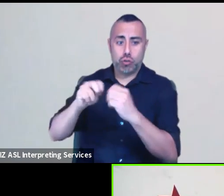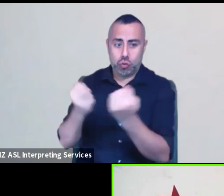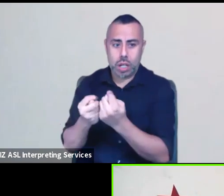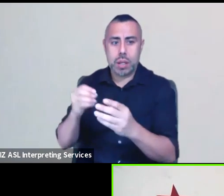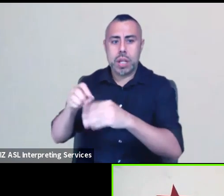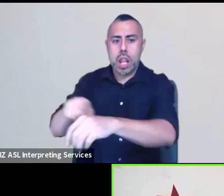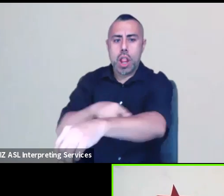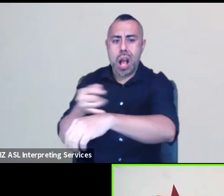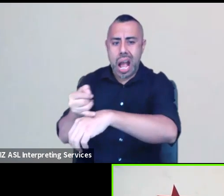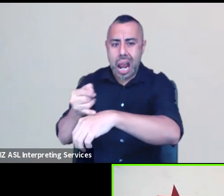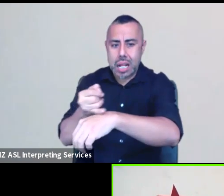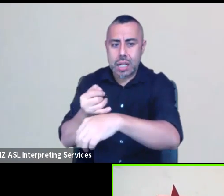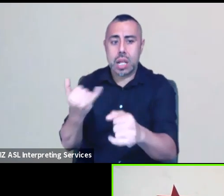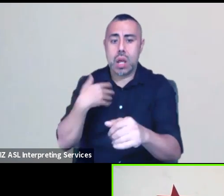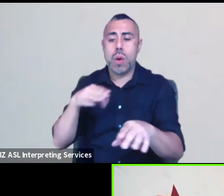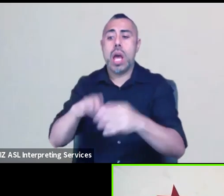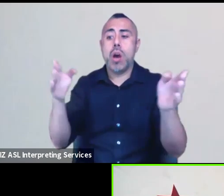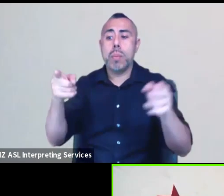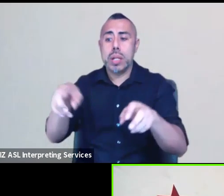to say where they're calling in from.